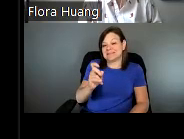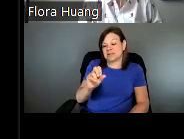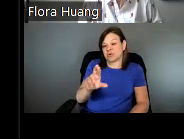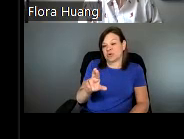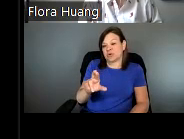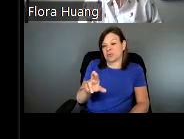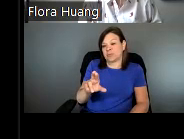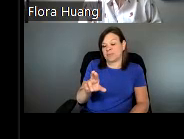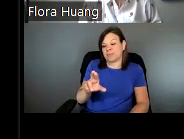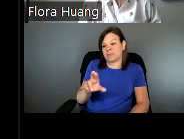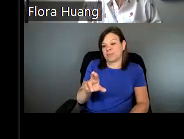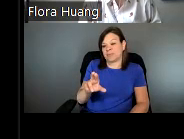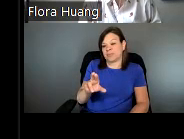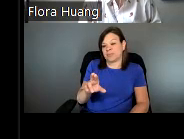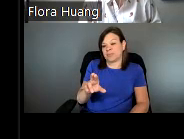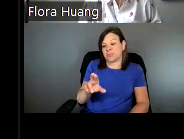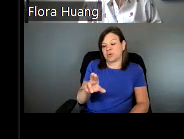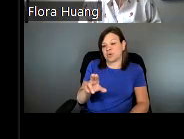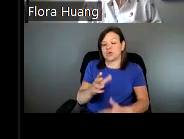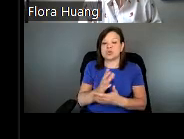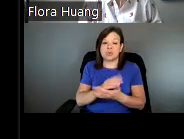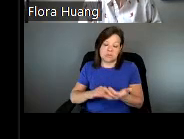so that someone could then take a picture of that with their phone.